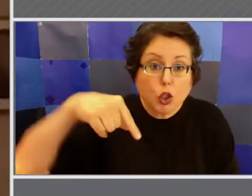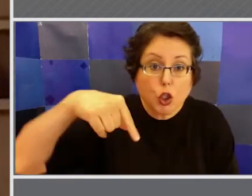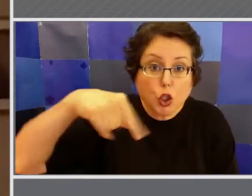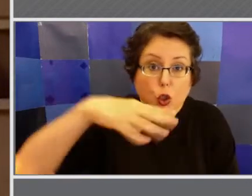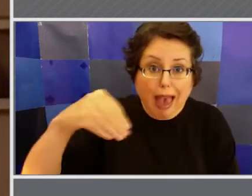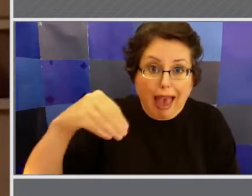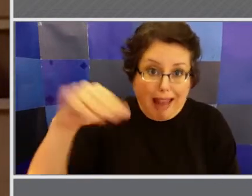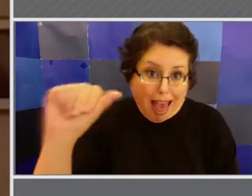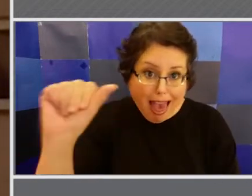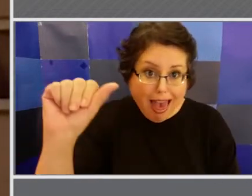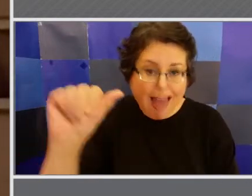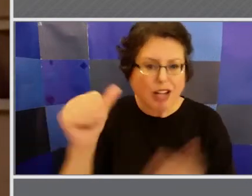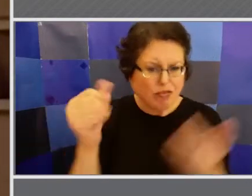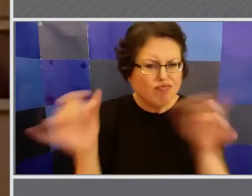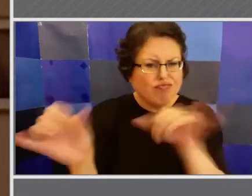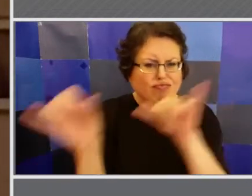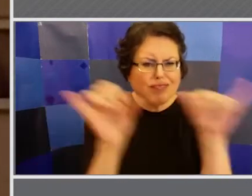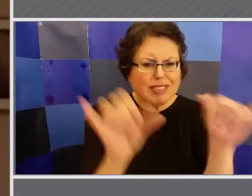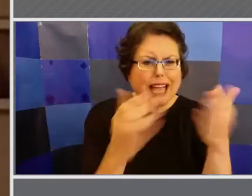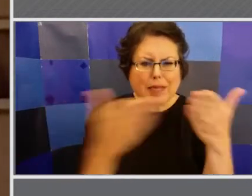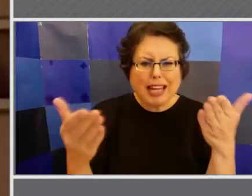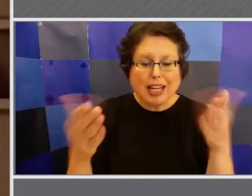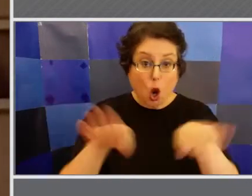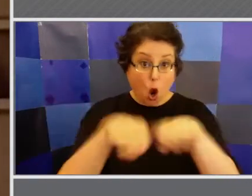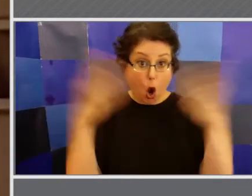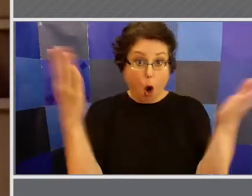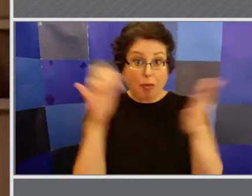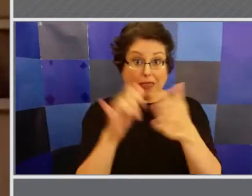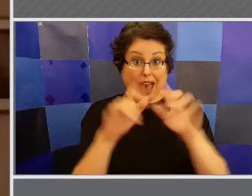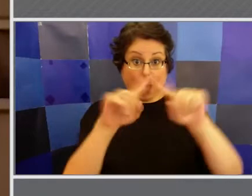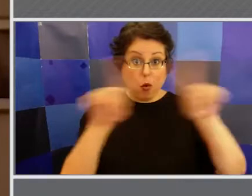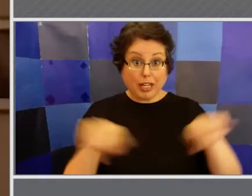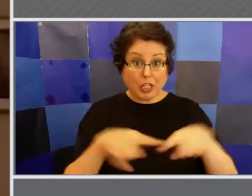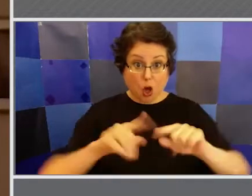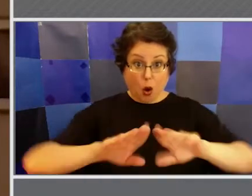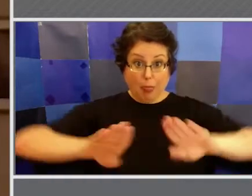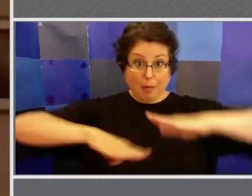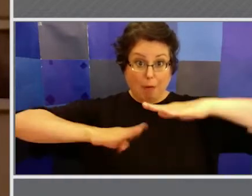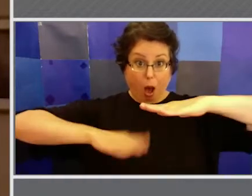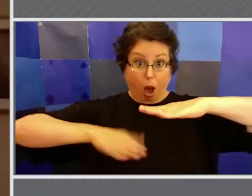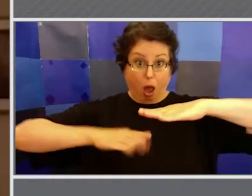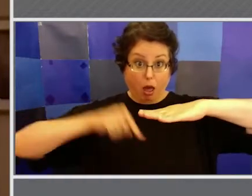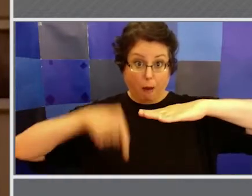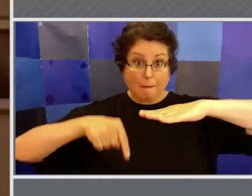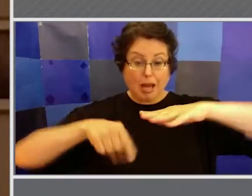You open the q amp a window at the bottom of your zoom screen, you type your question